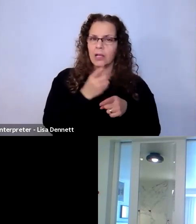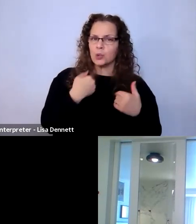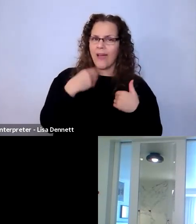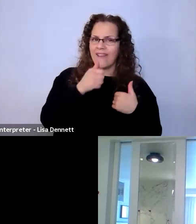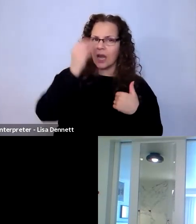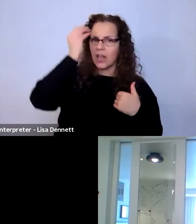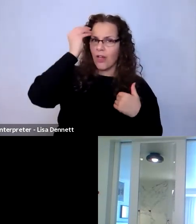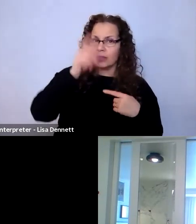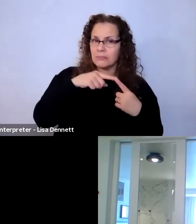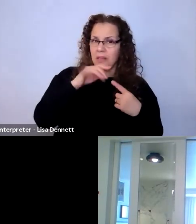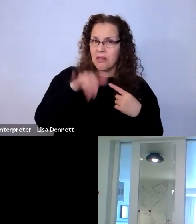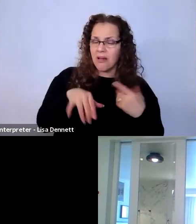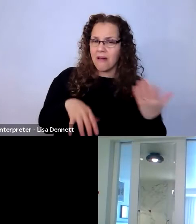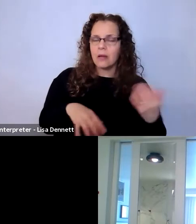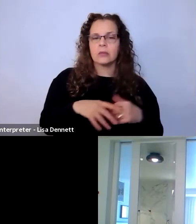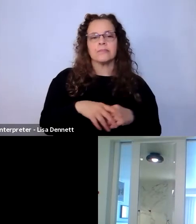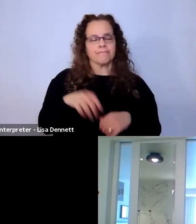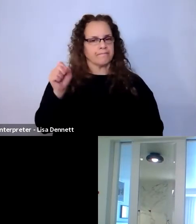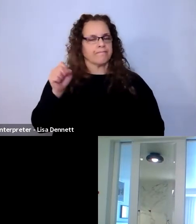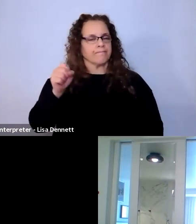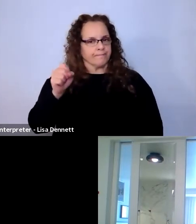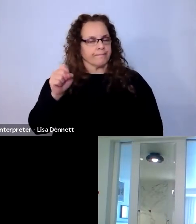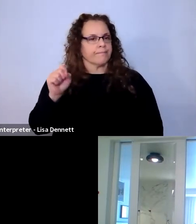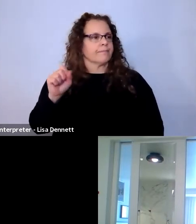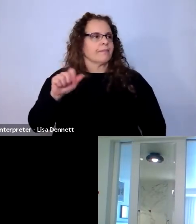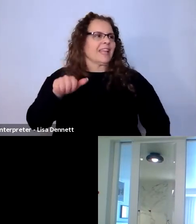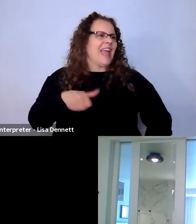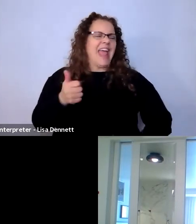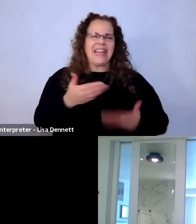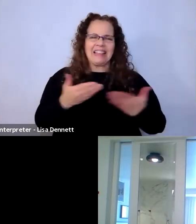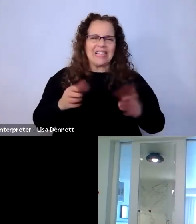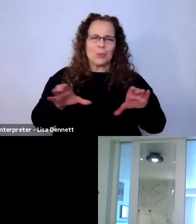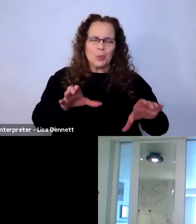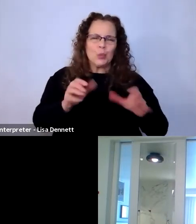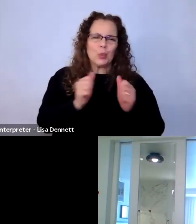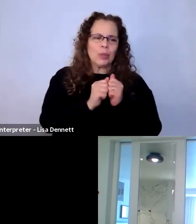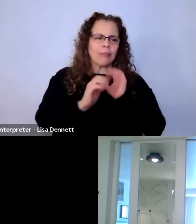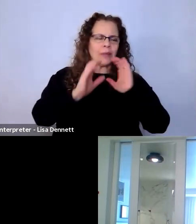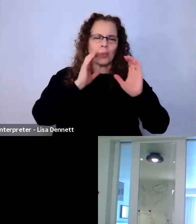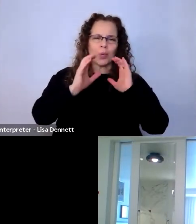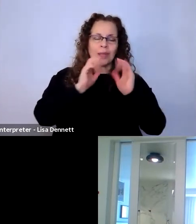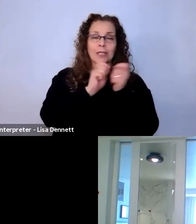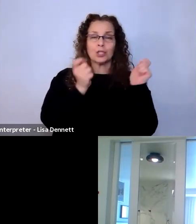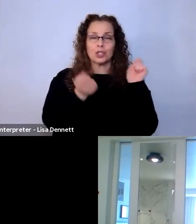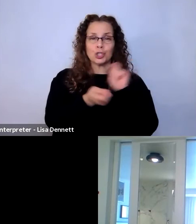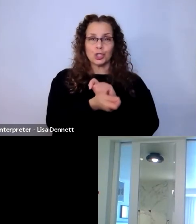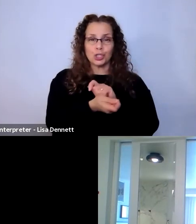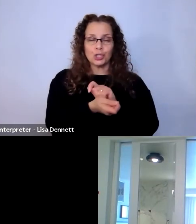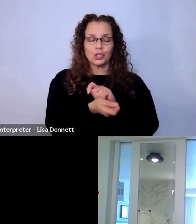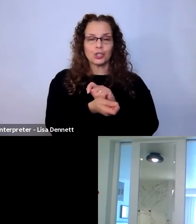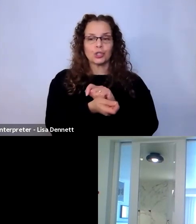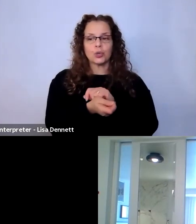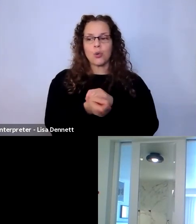Jennison Asuncion: Whole like anything to do with communicating changes or or or.